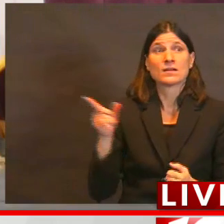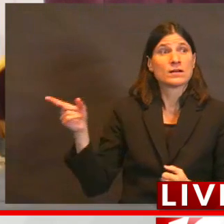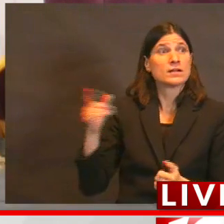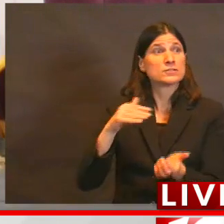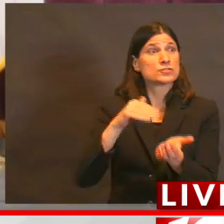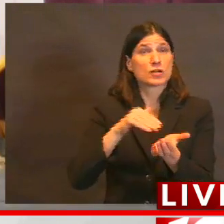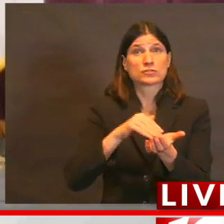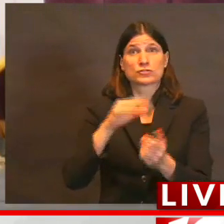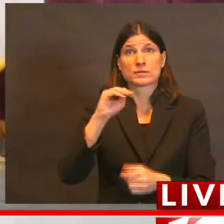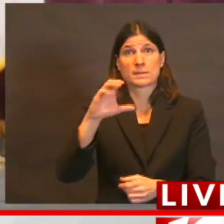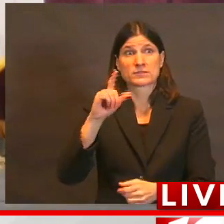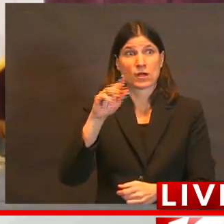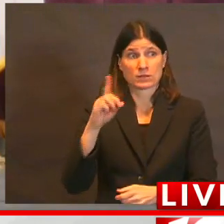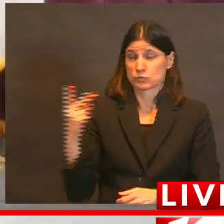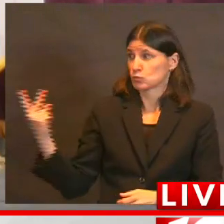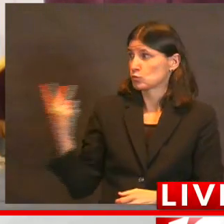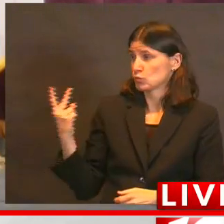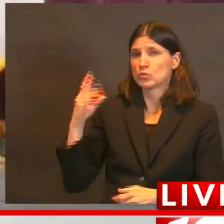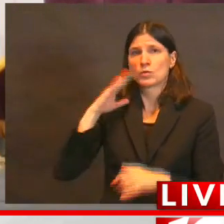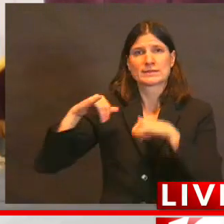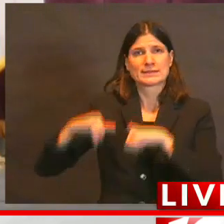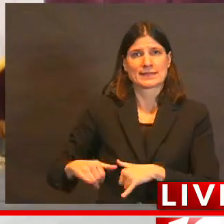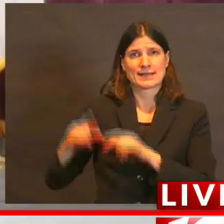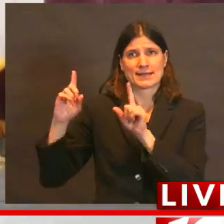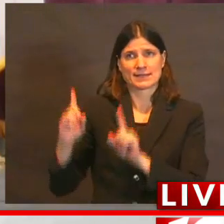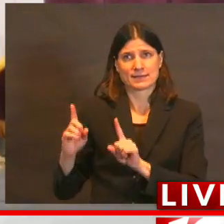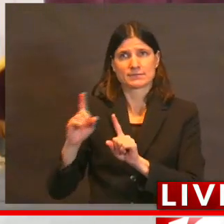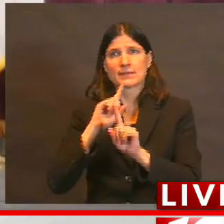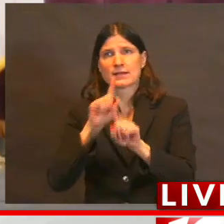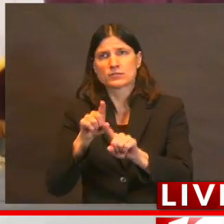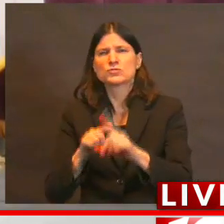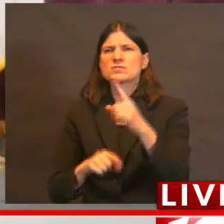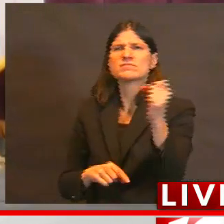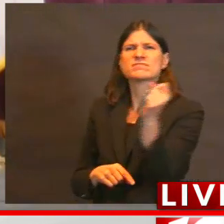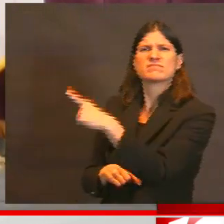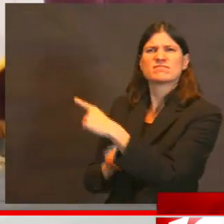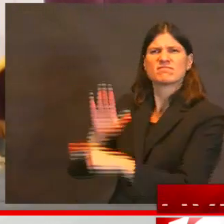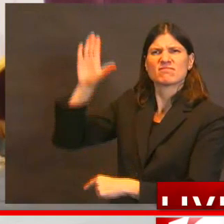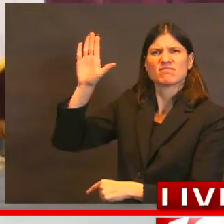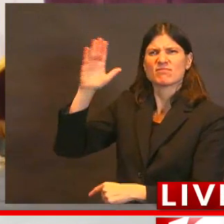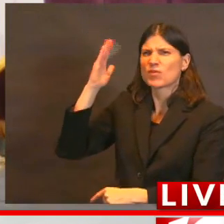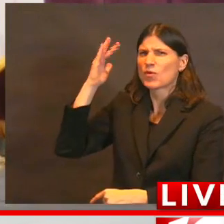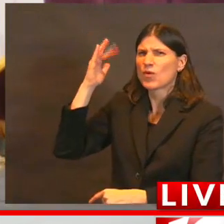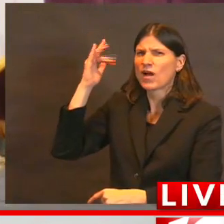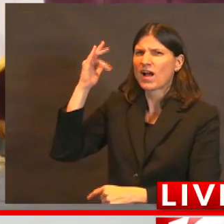YOUR HOUSEHOLD SO WITH THAT I'LL STOP DOCUMENT 1000 I WILL